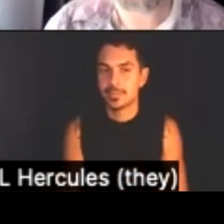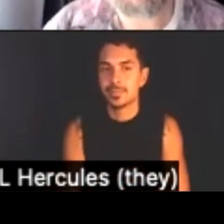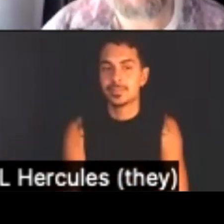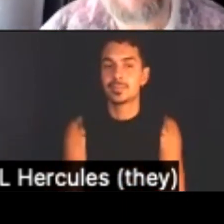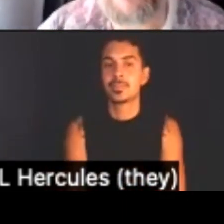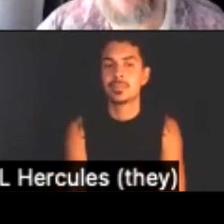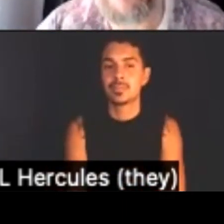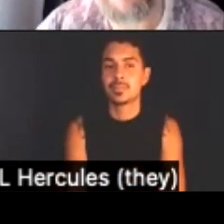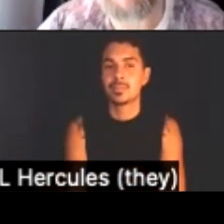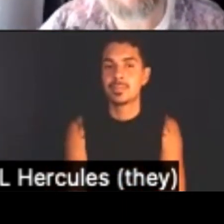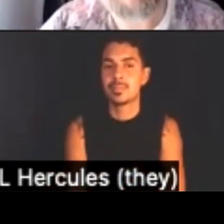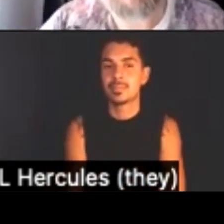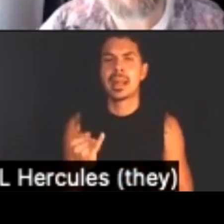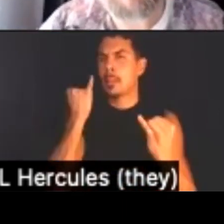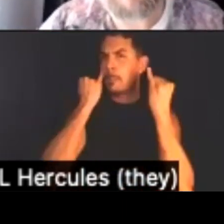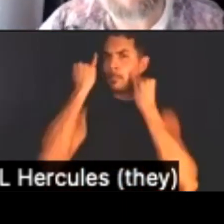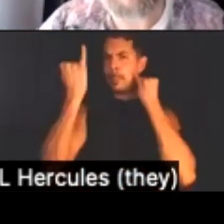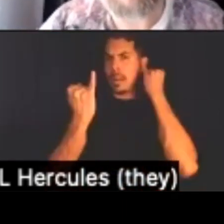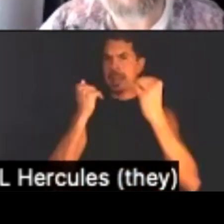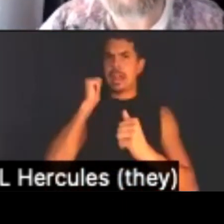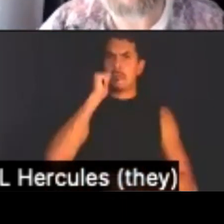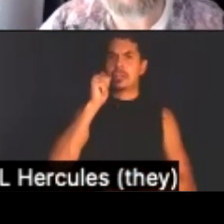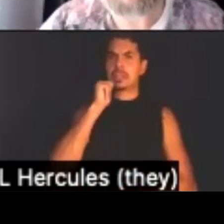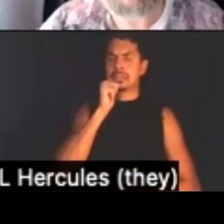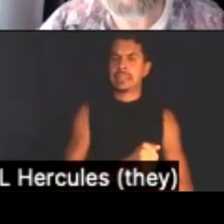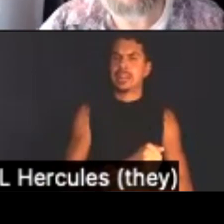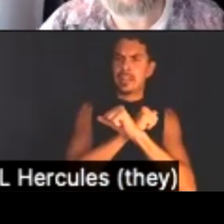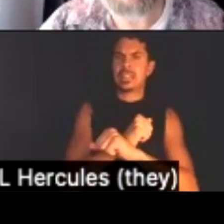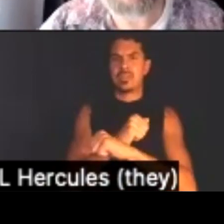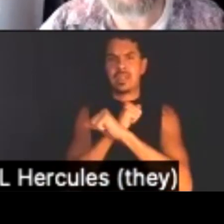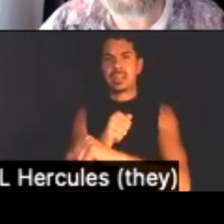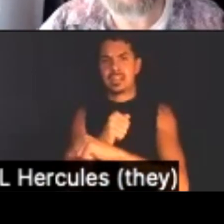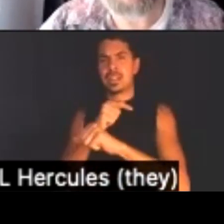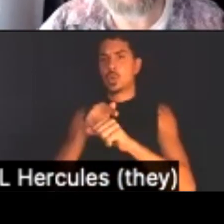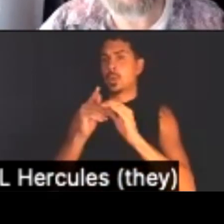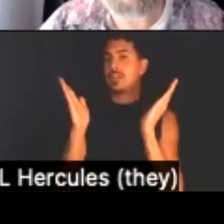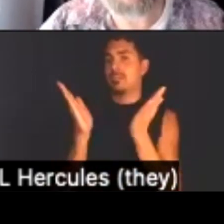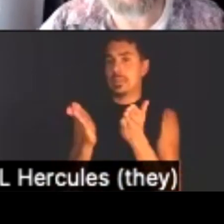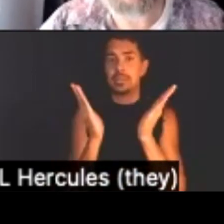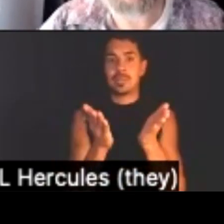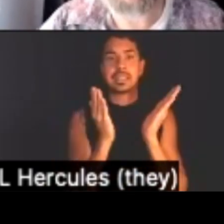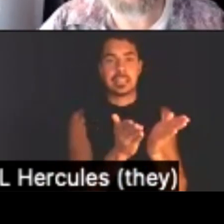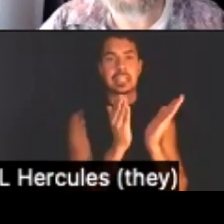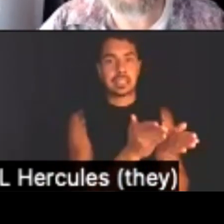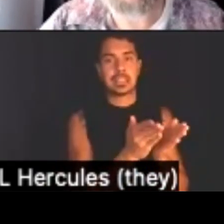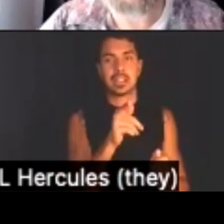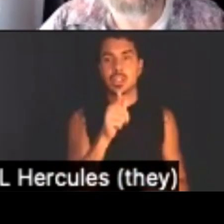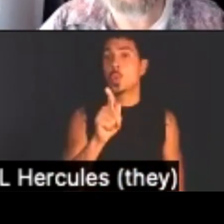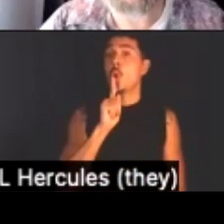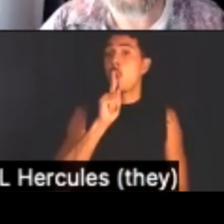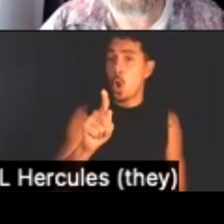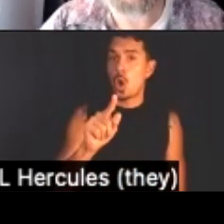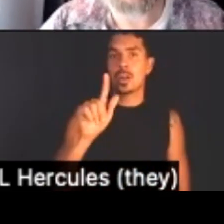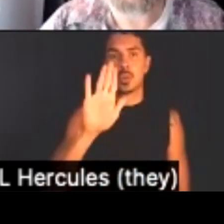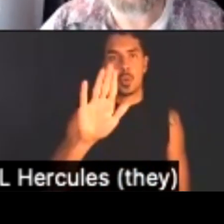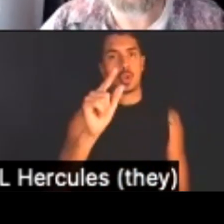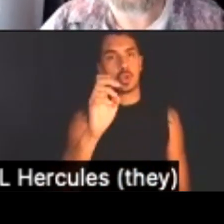Imagine having to defend yourself every single day, having to convince just about every person you meet that you are the gender that you say you are.